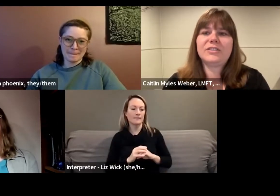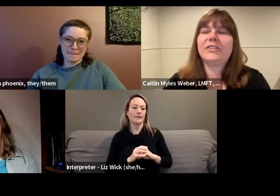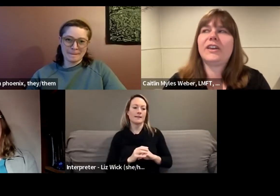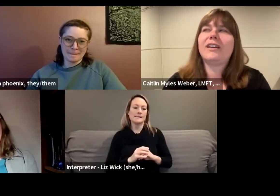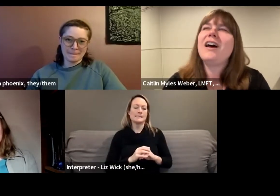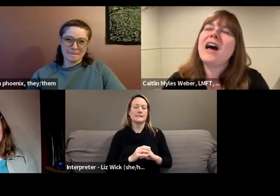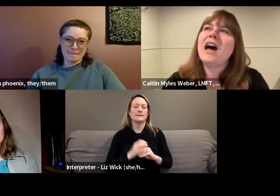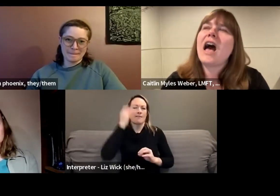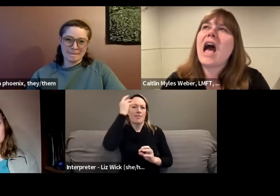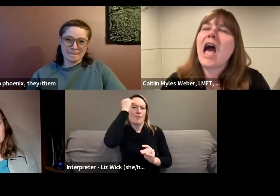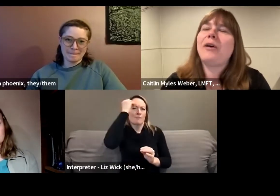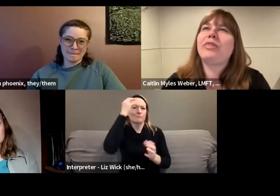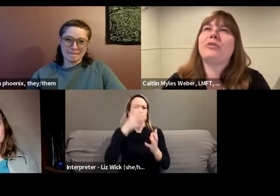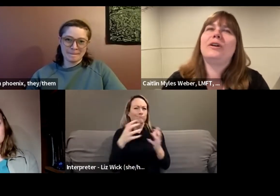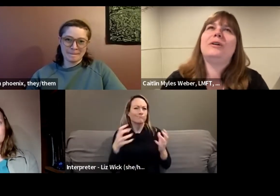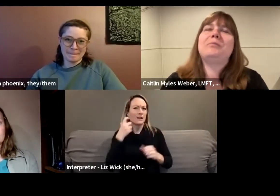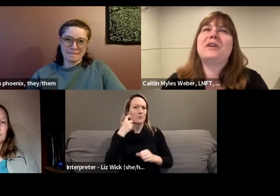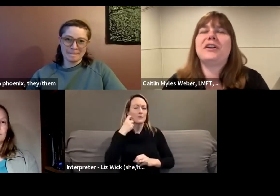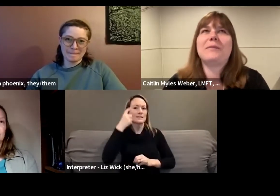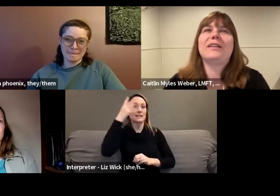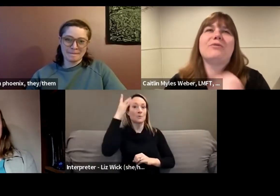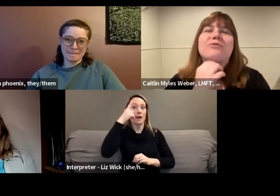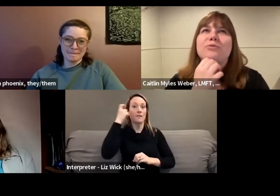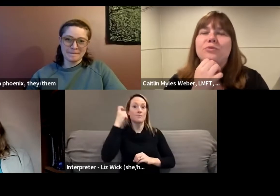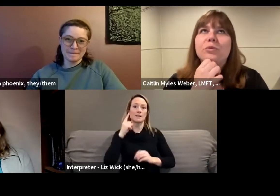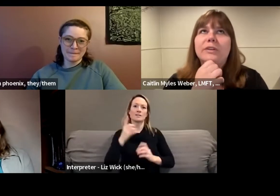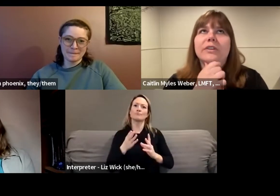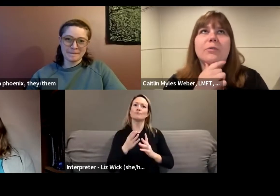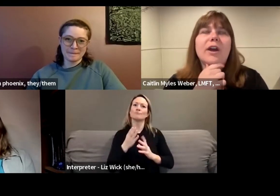just 'cause like I went through a period in my life recently